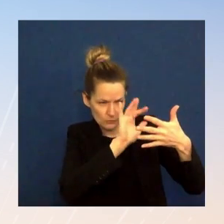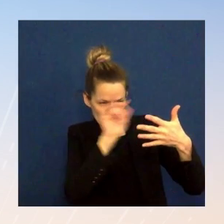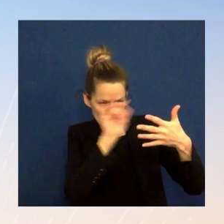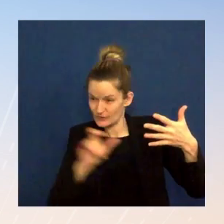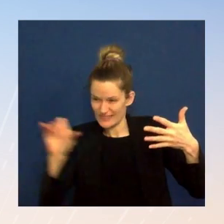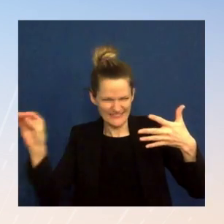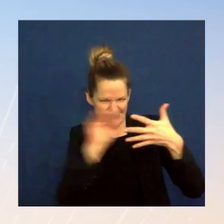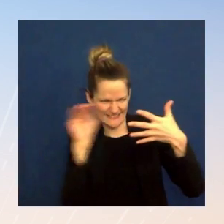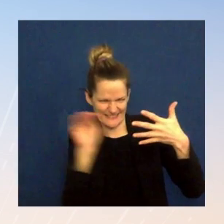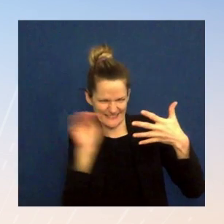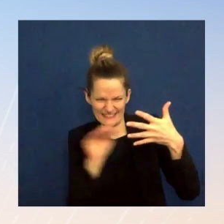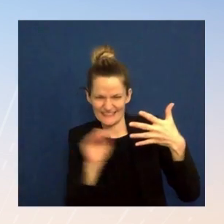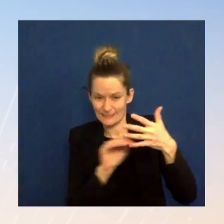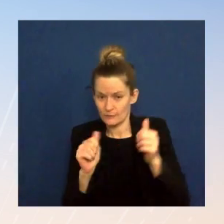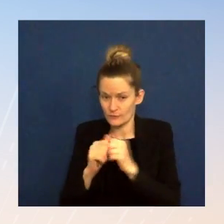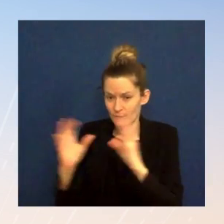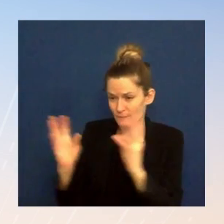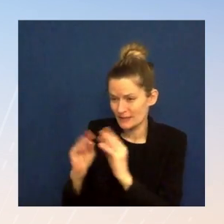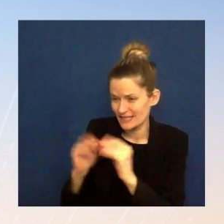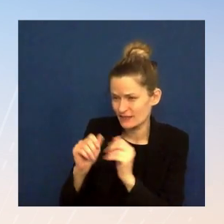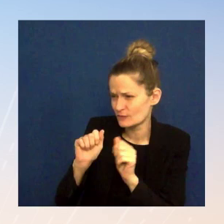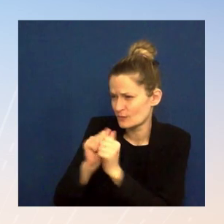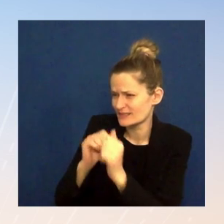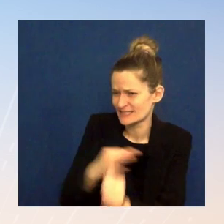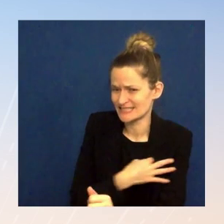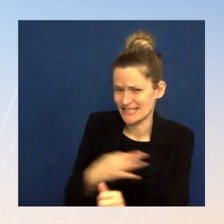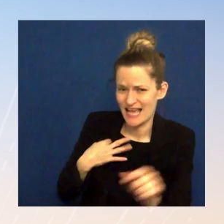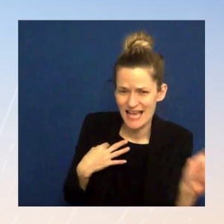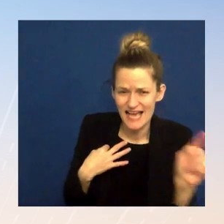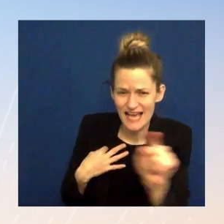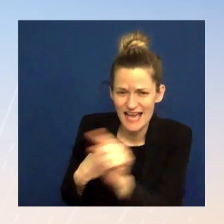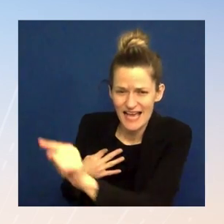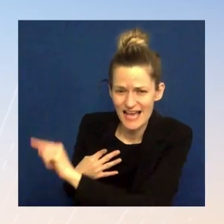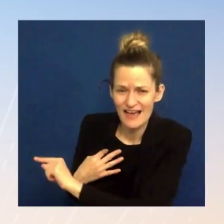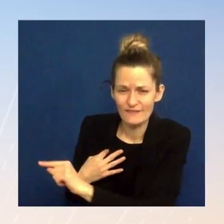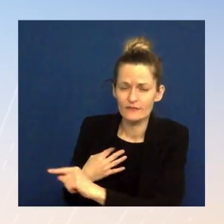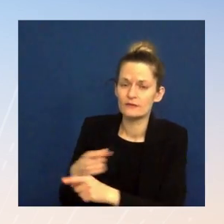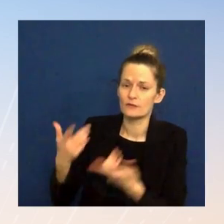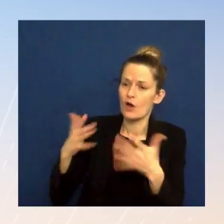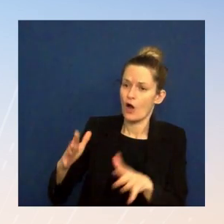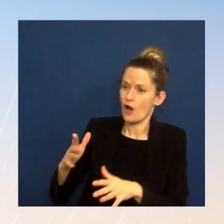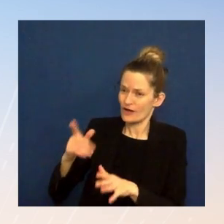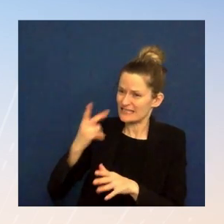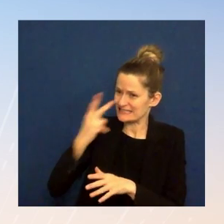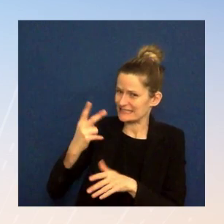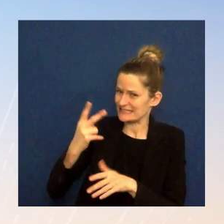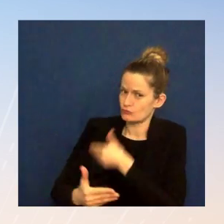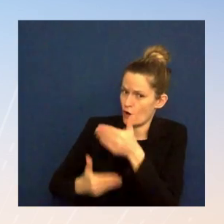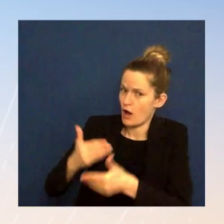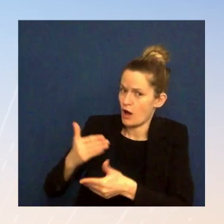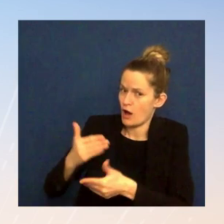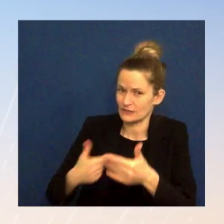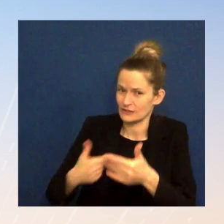a significant amount of progress and we are almost there, and that the President is on the verge -- we are all on the verge of passing a bill